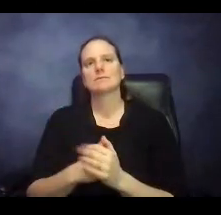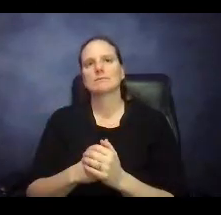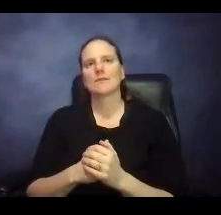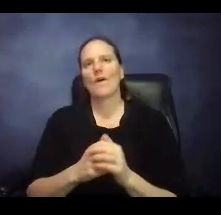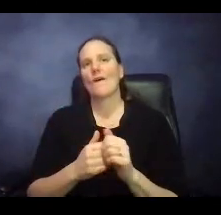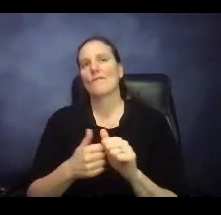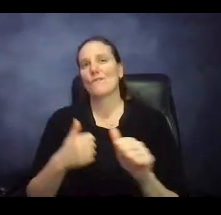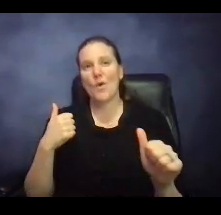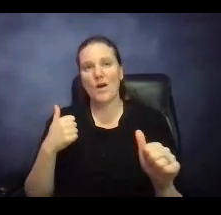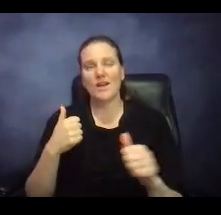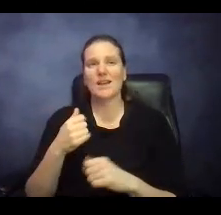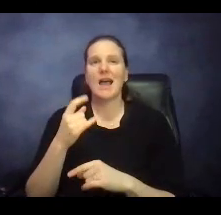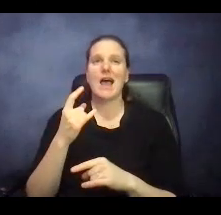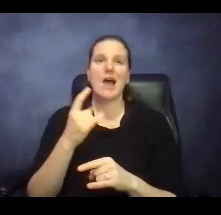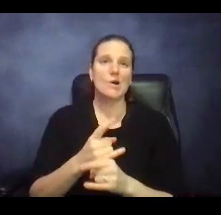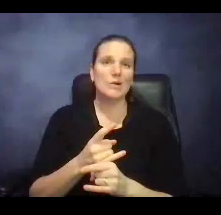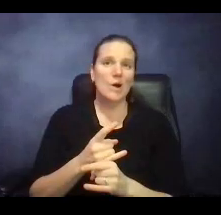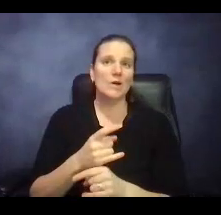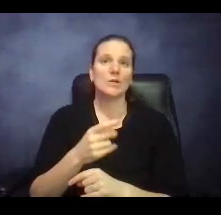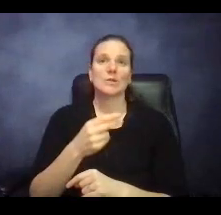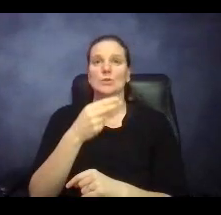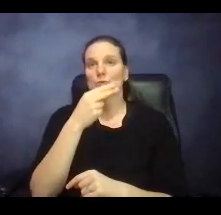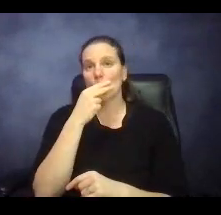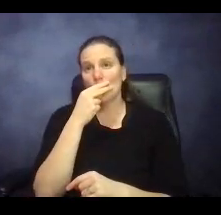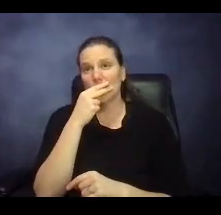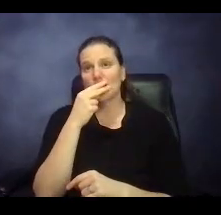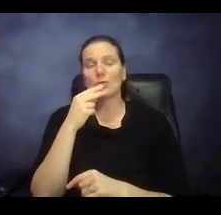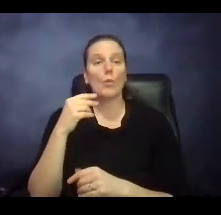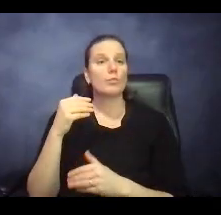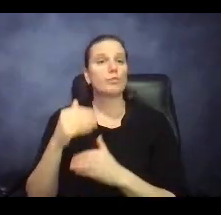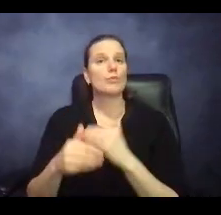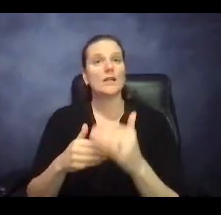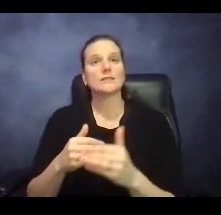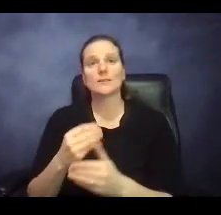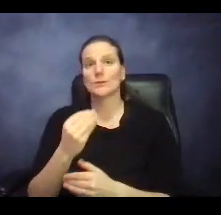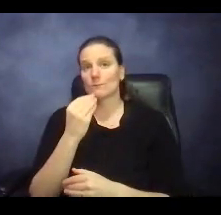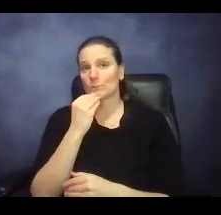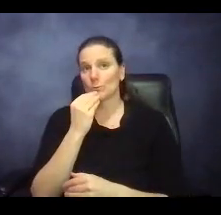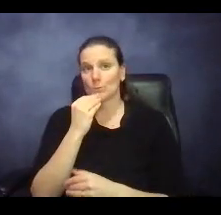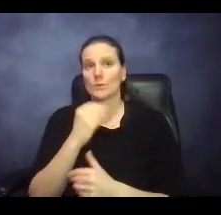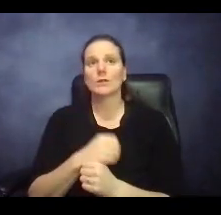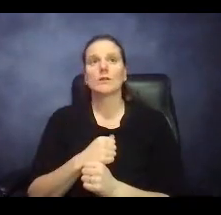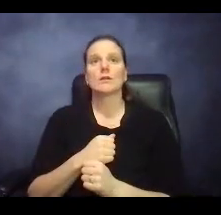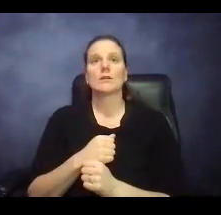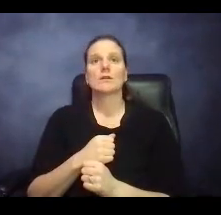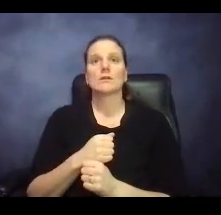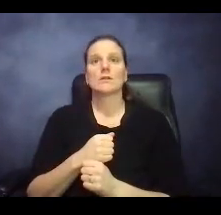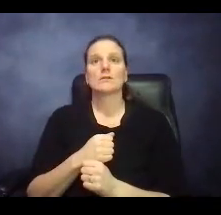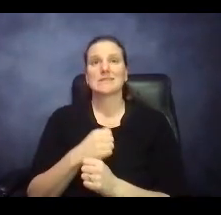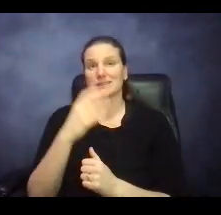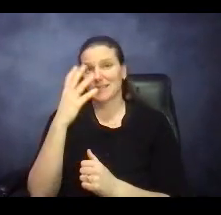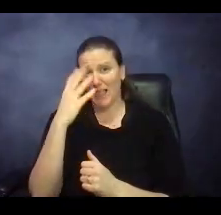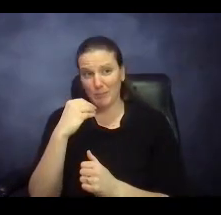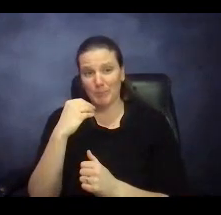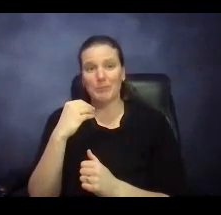and processed foods, definitely prioritize sleep, support your diet, which we'll get into certain supplements like ashwagandha and rhodiola can help.